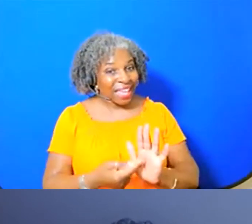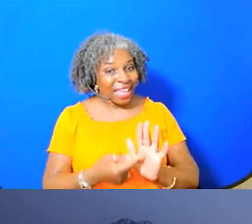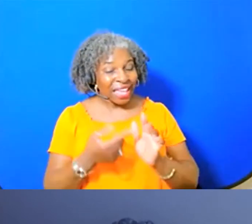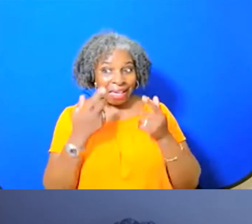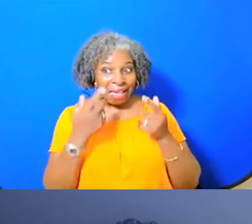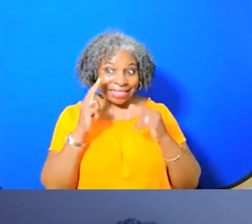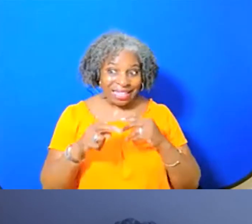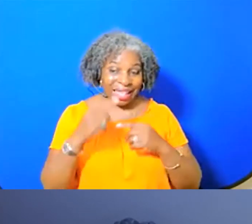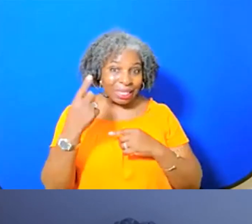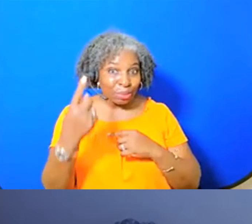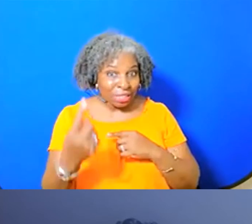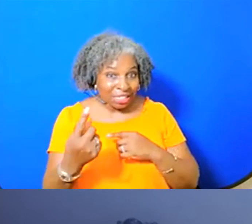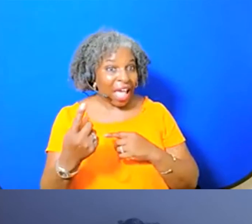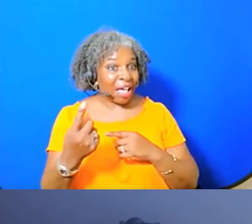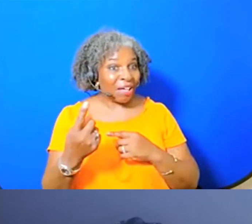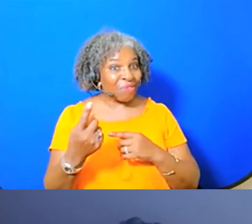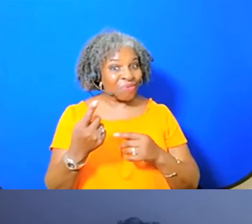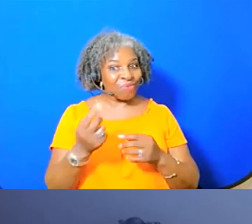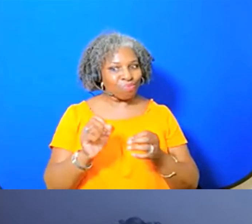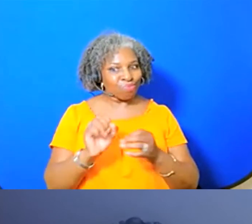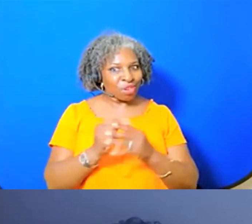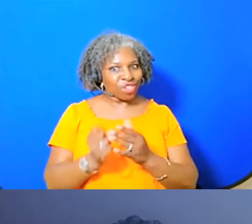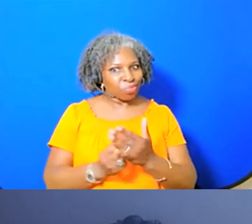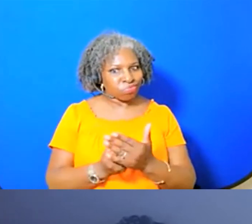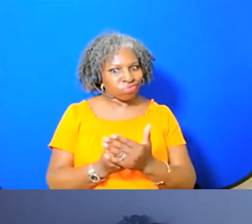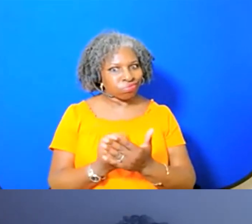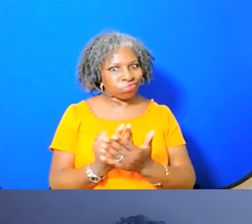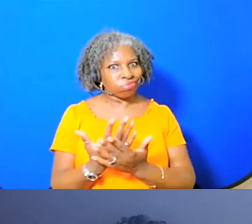things to come together. >> CÍARAN: And Andy?